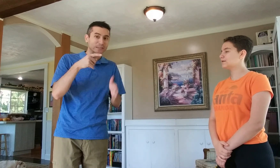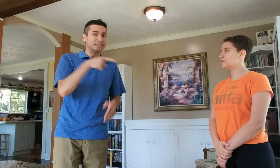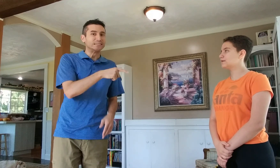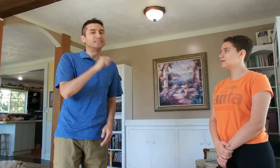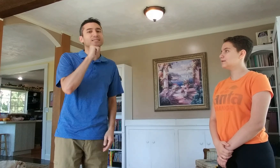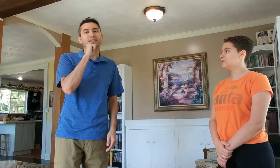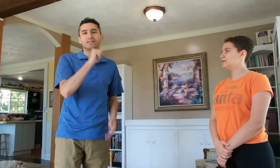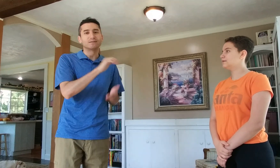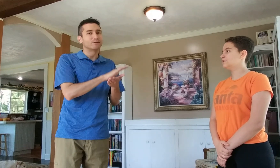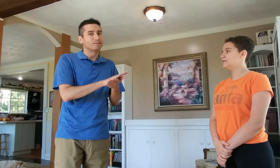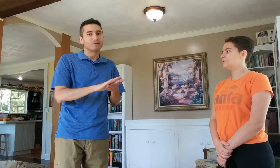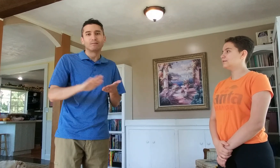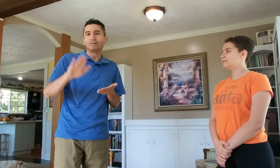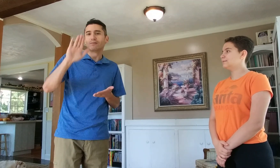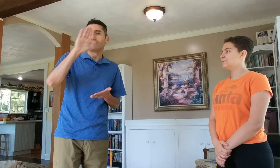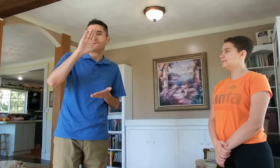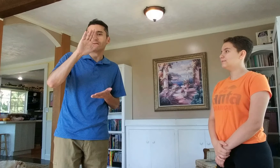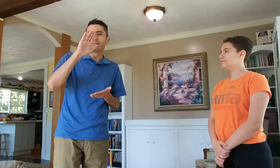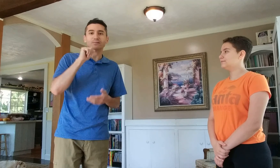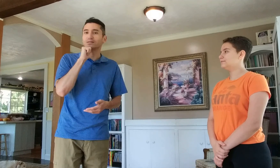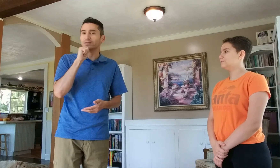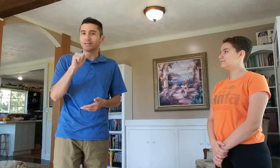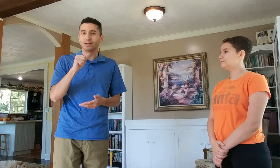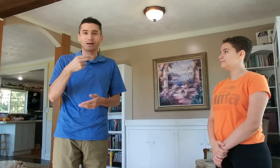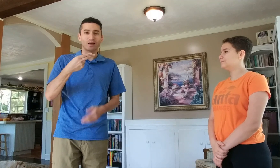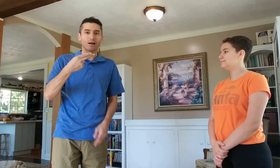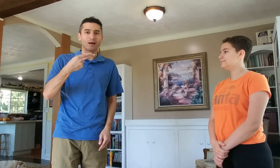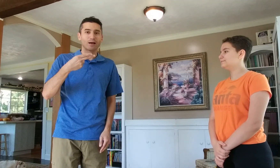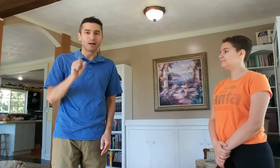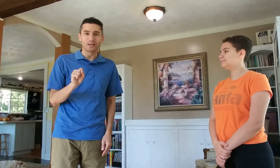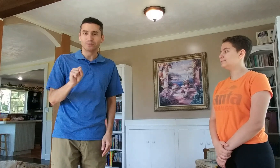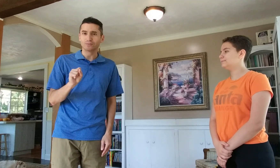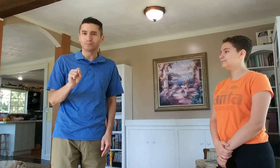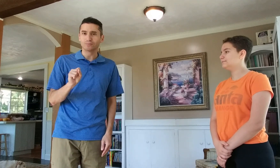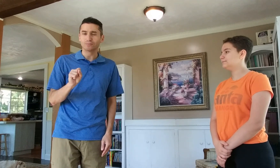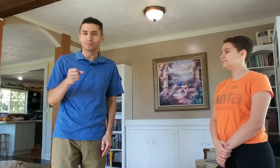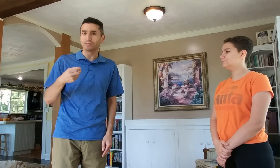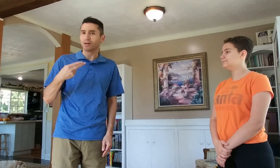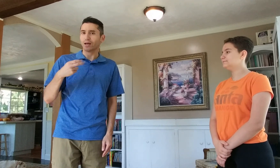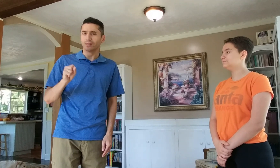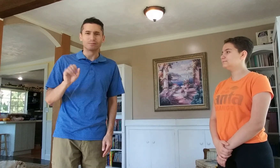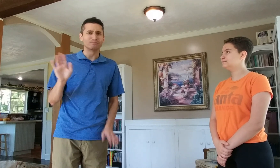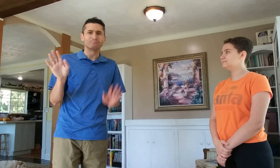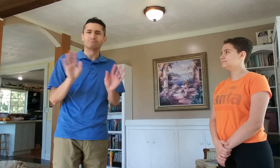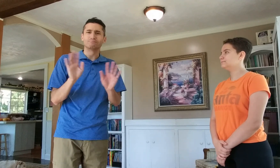SHE NOT COLLEGE, NOT HIGH SCHOOL, HIGH SCHOOL, NO